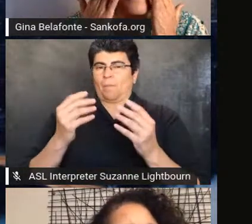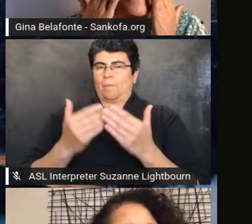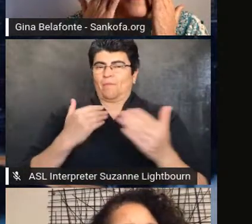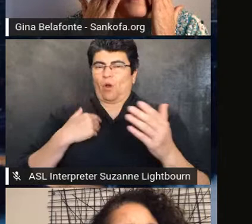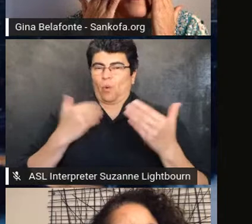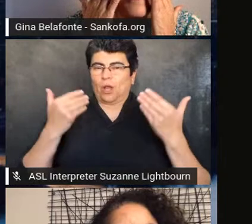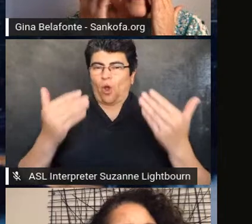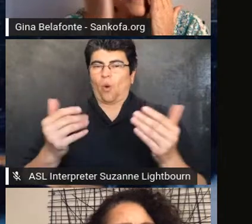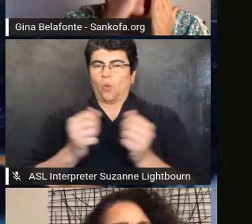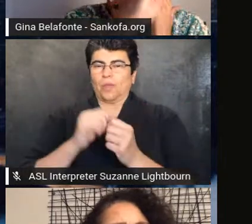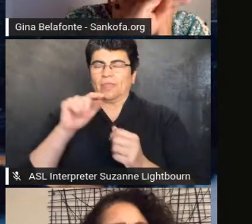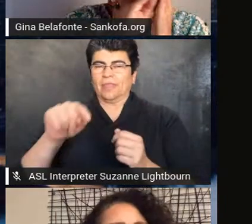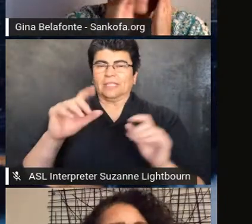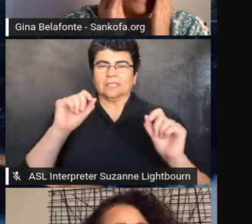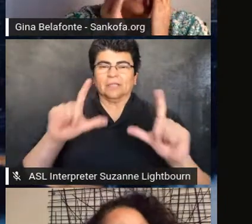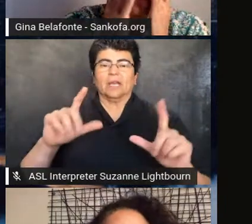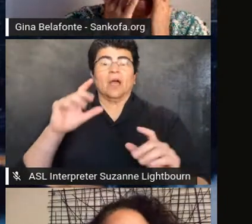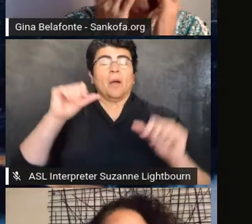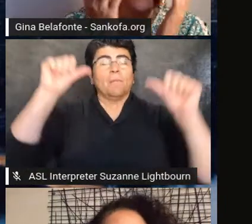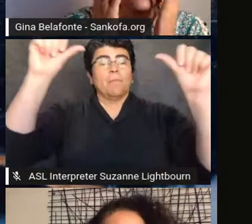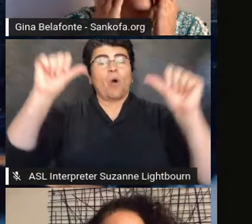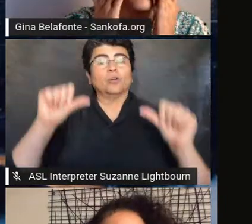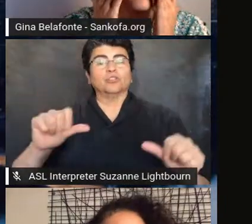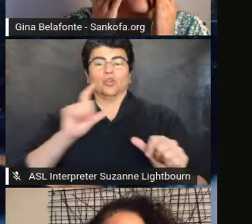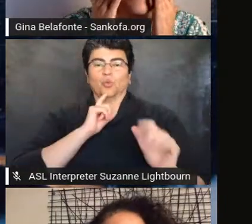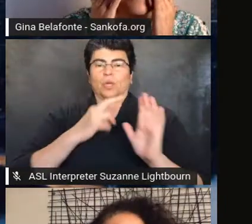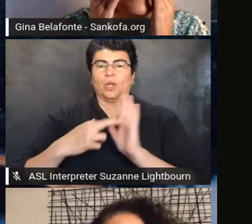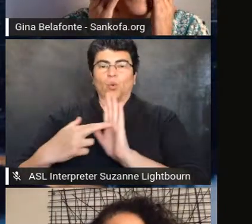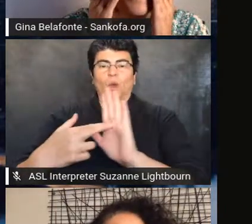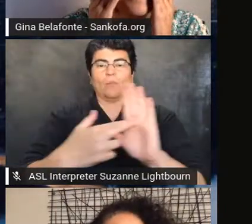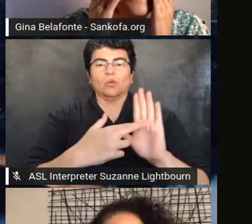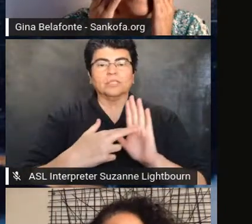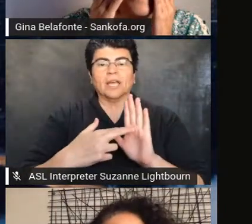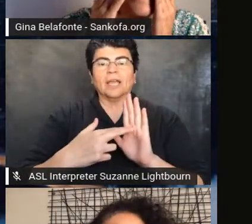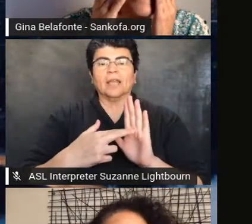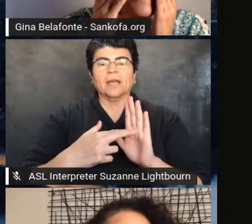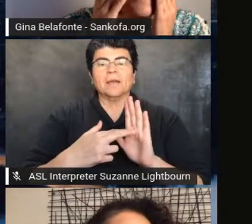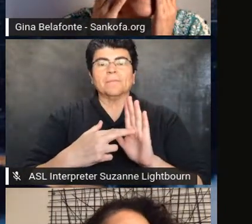the posters really represent the open call,